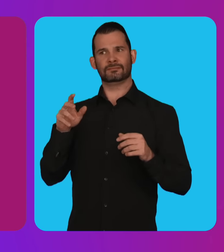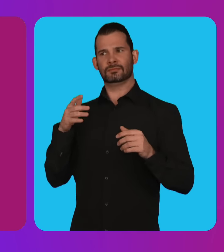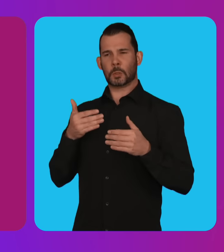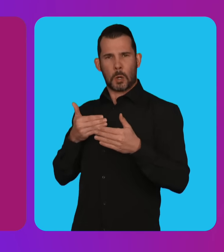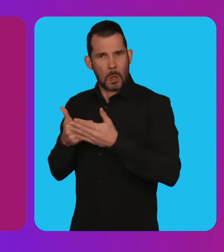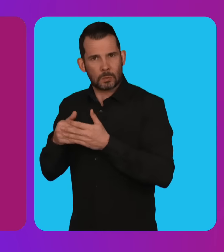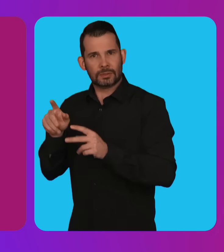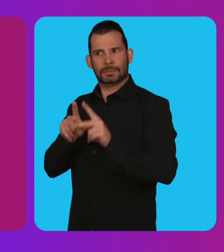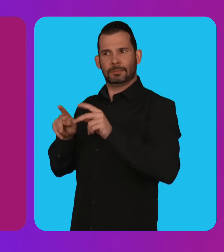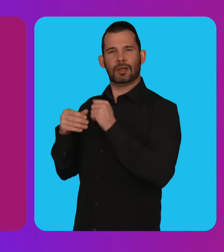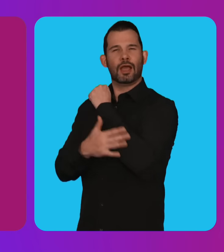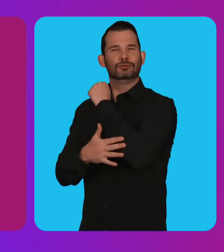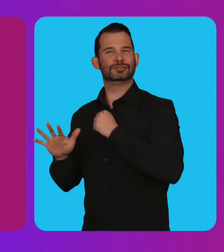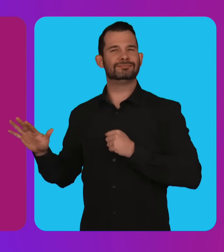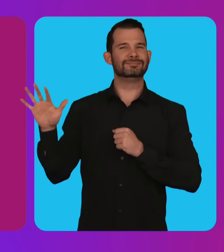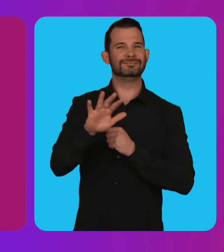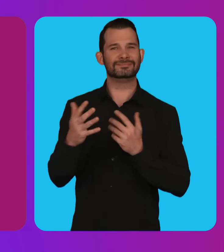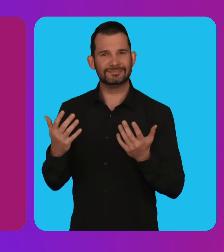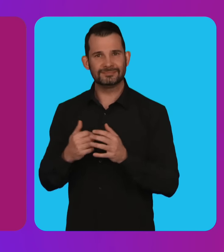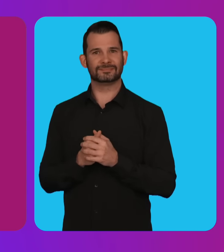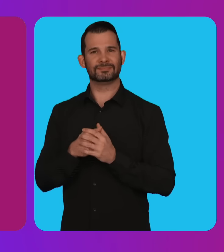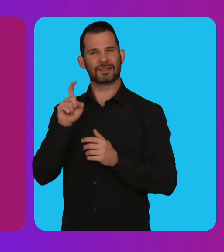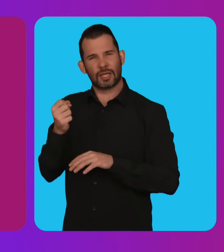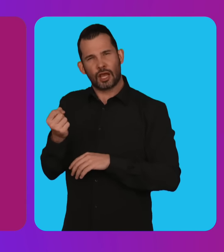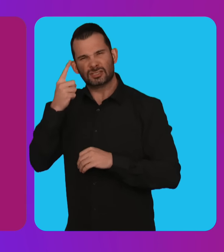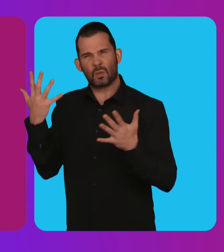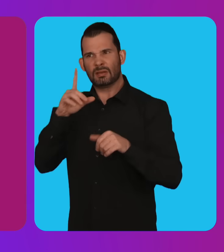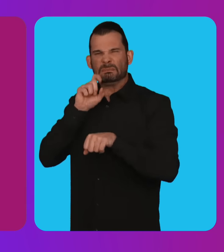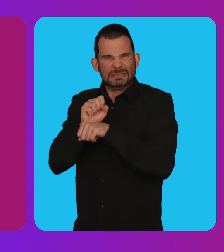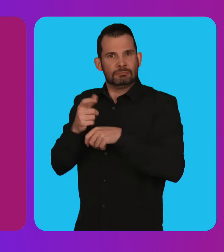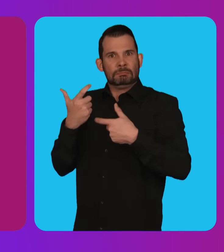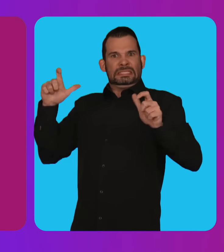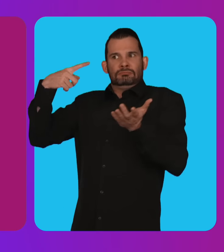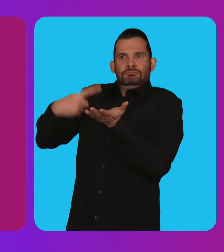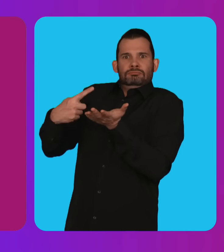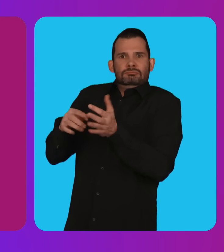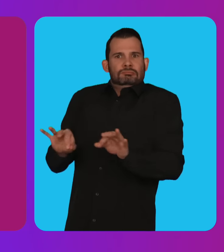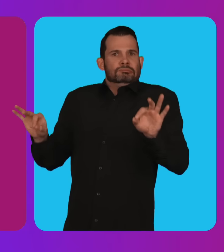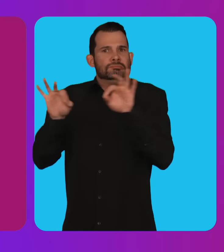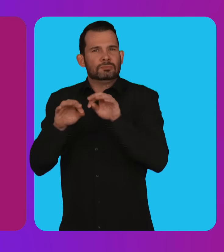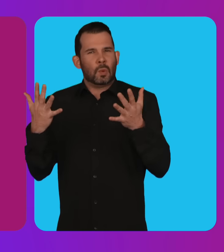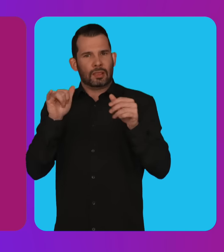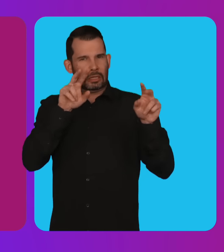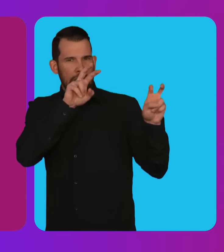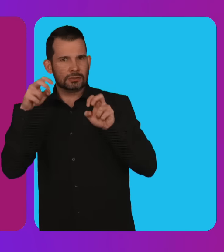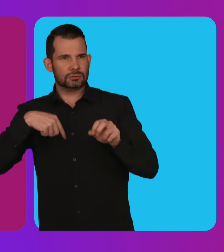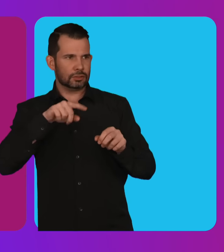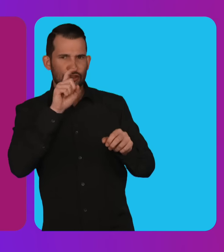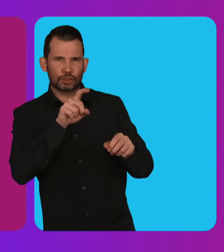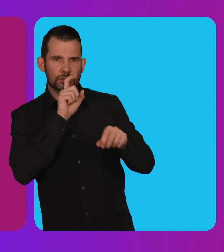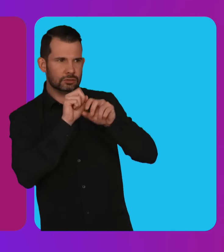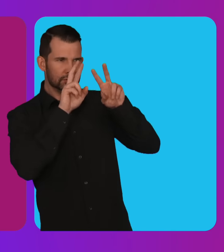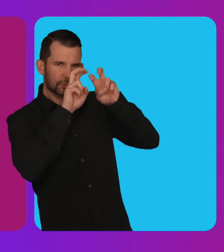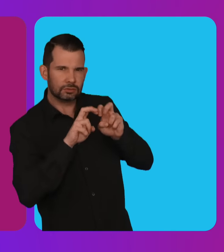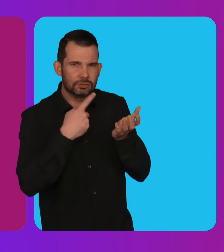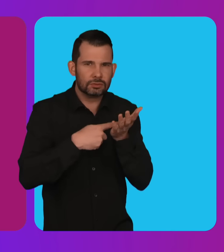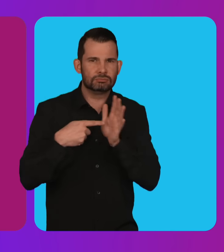are the issues that you should scrutinize? What are the things that you should cover to be very close to people?